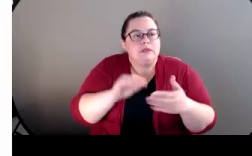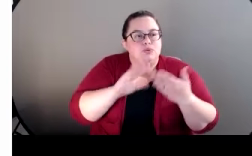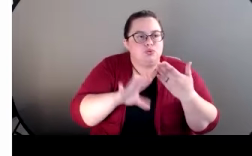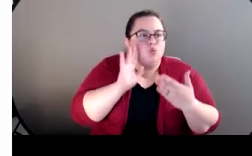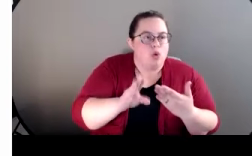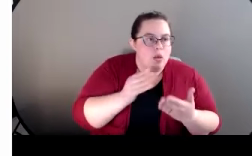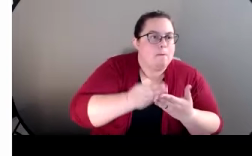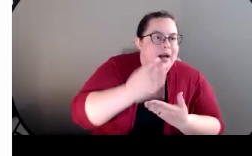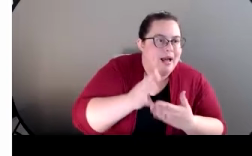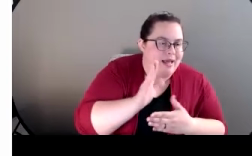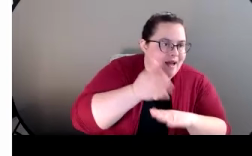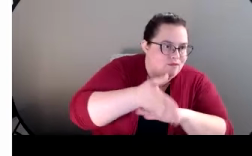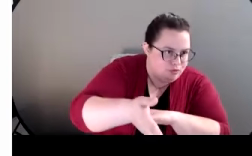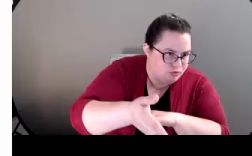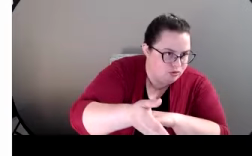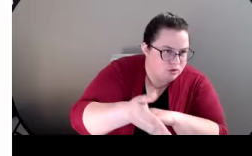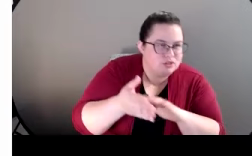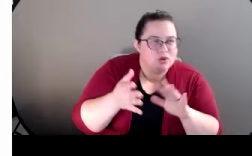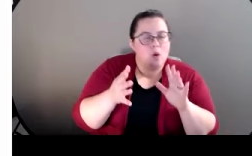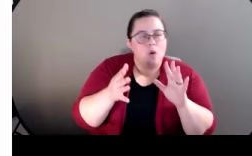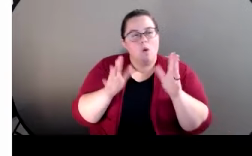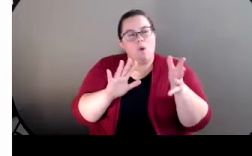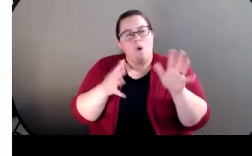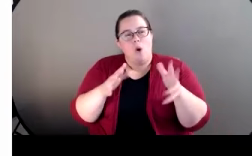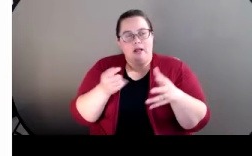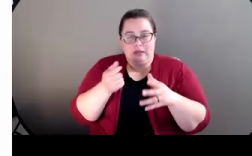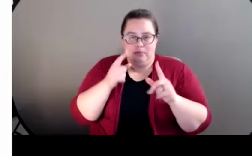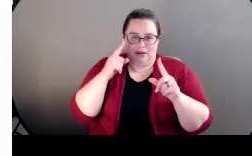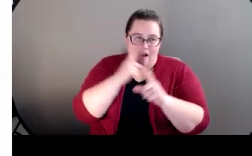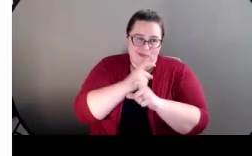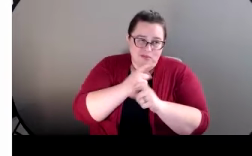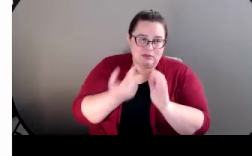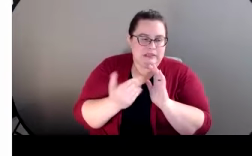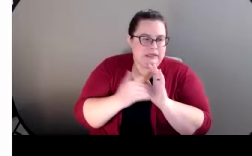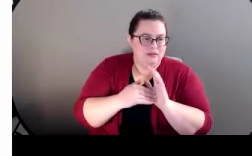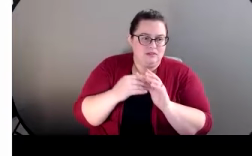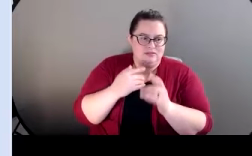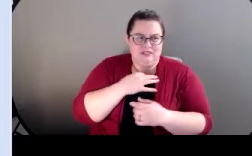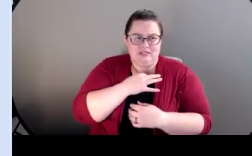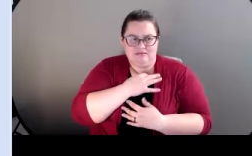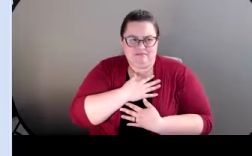So again, it's a little bit complicated, but any questions? Just, reach out to us.